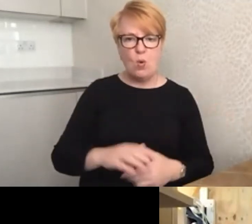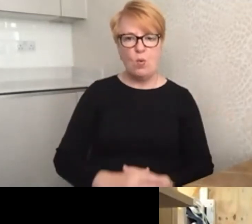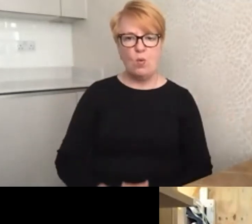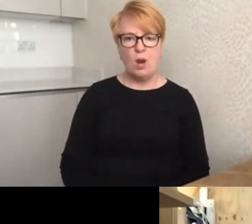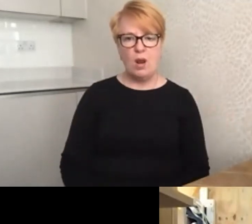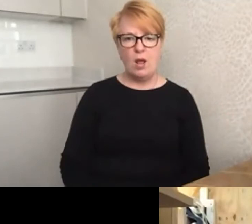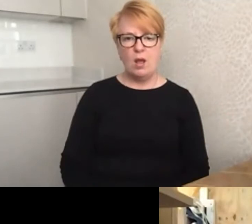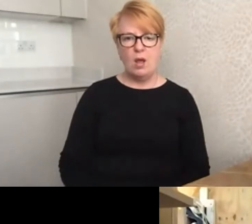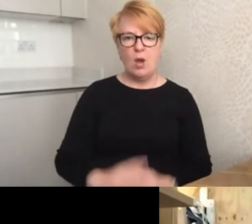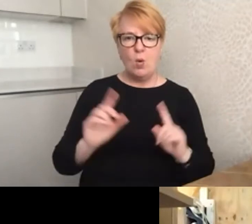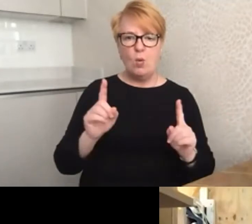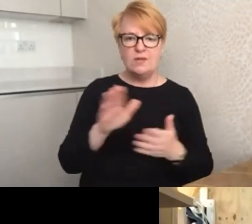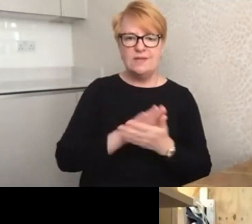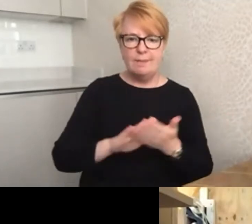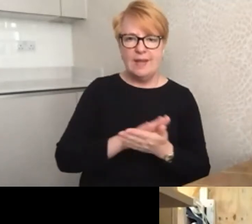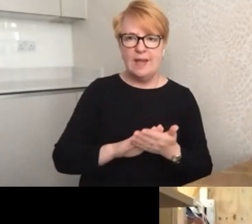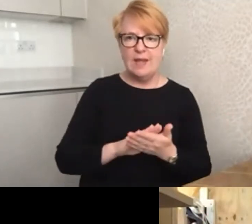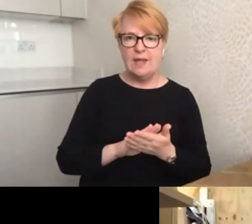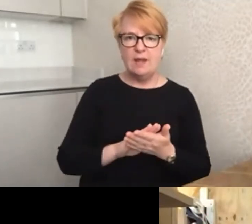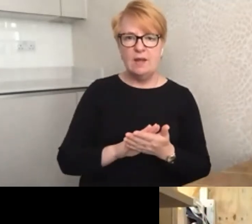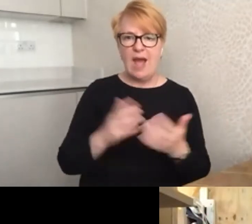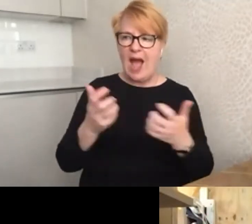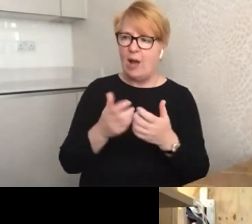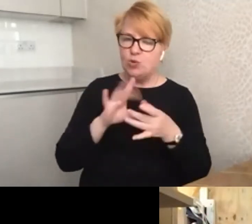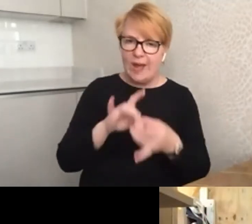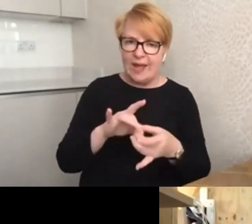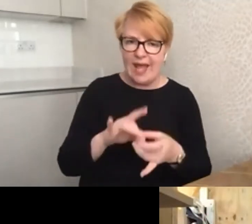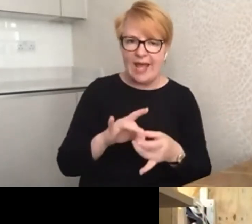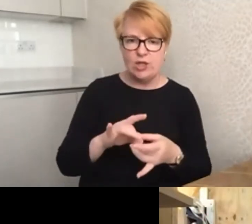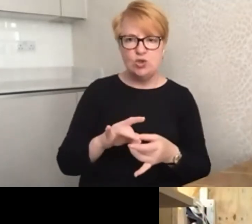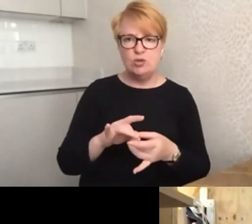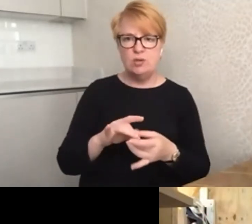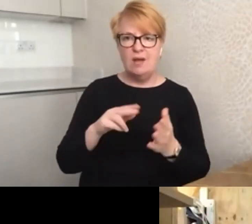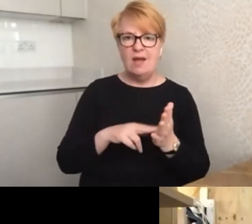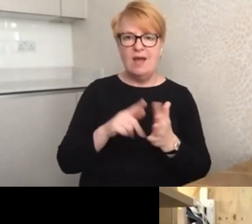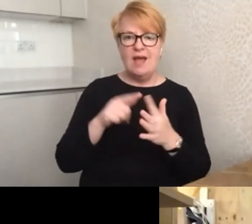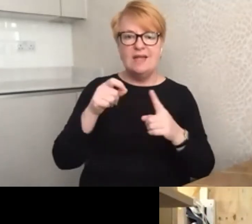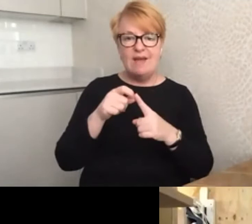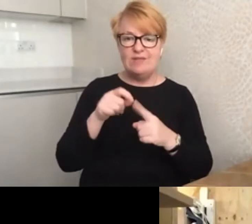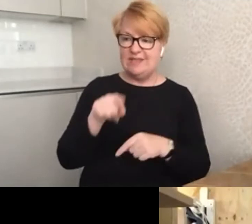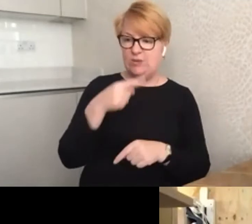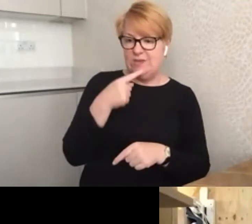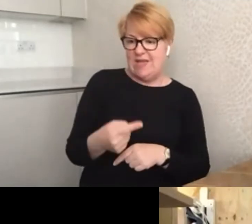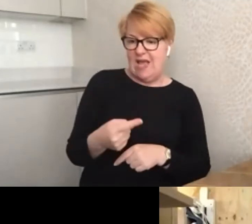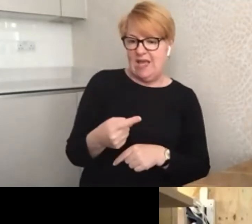it mean culturally and how do you engage? So go again, what Nephertiti was saying, like people, you know, in order to kind of engage people